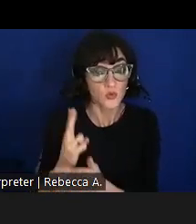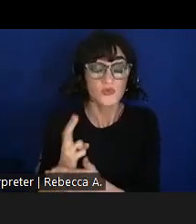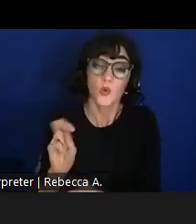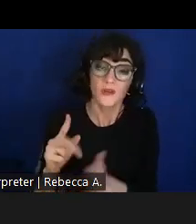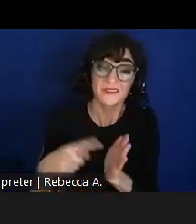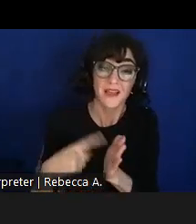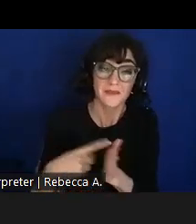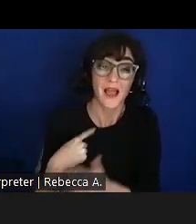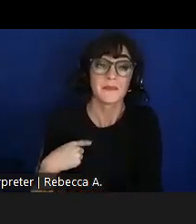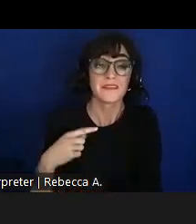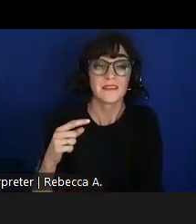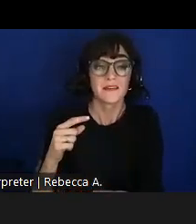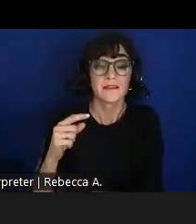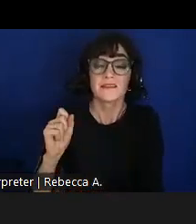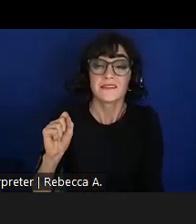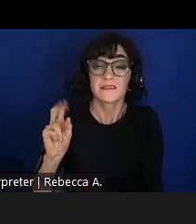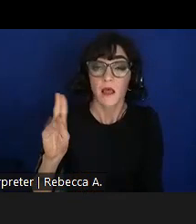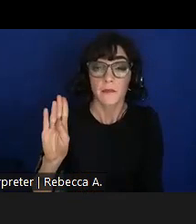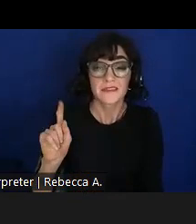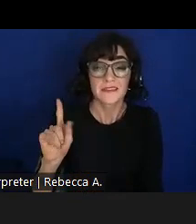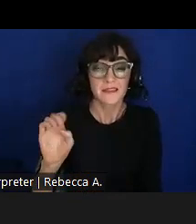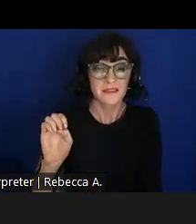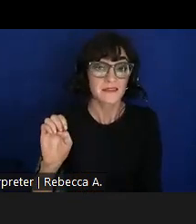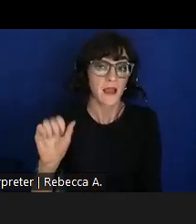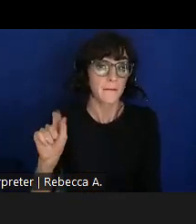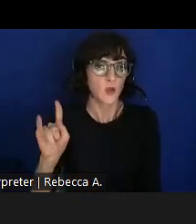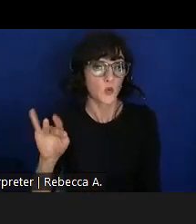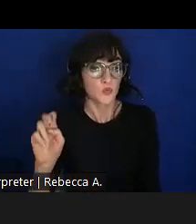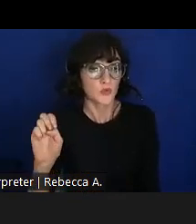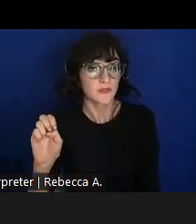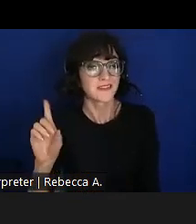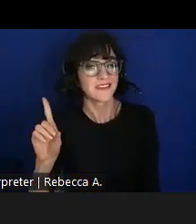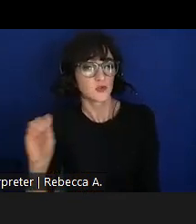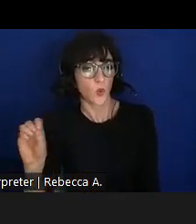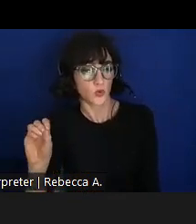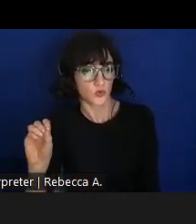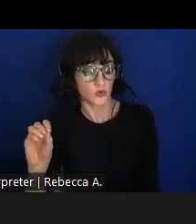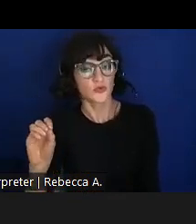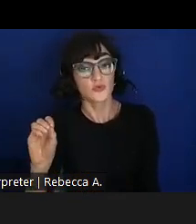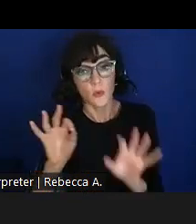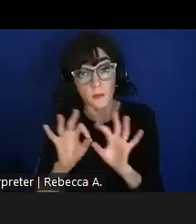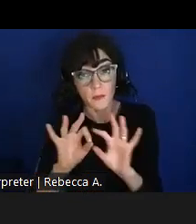thing to know about this part on the spectrum is that the vast majority of people who use